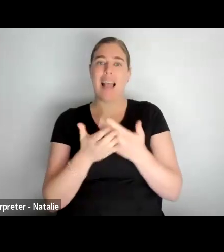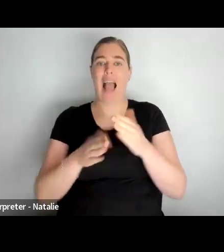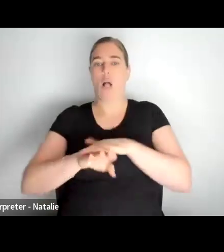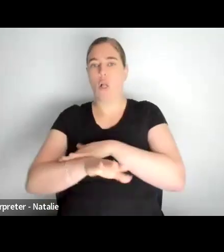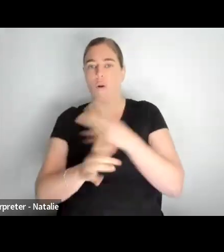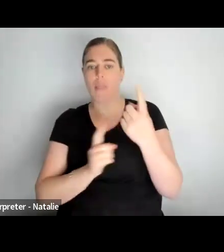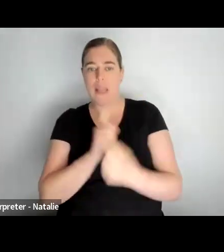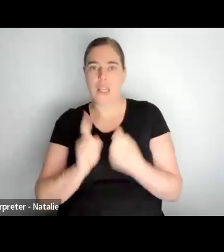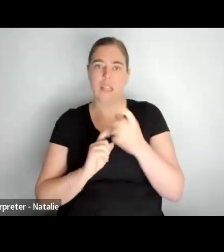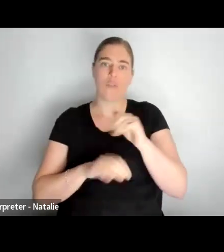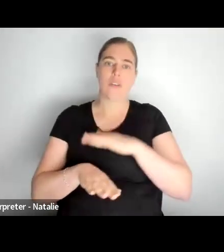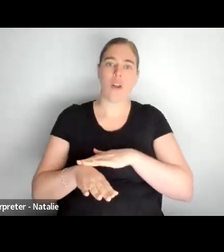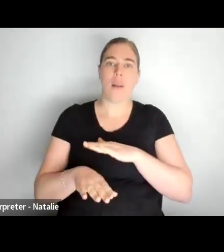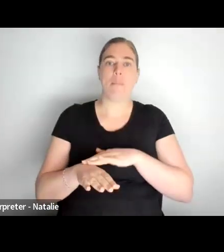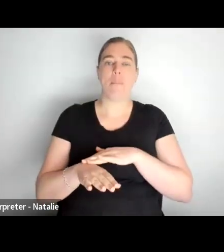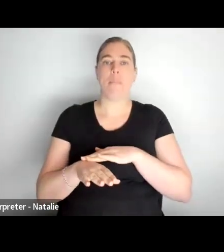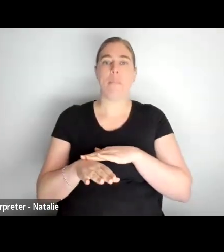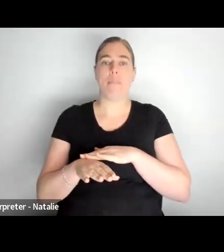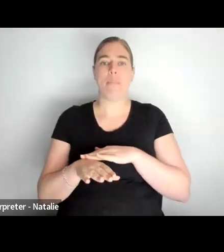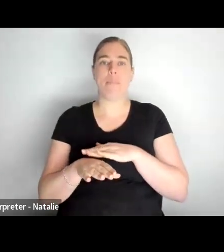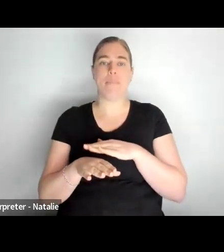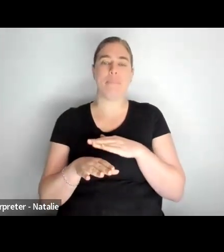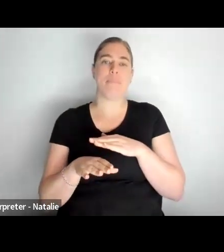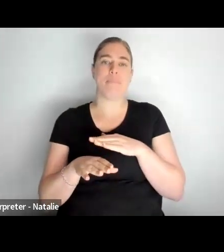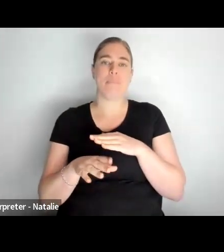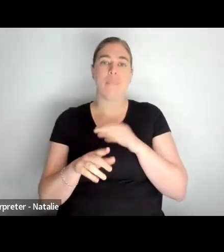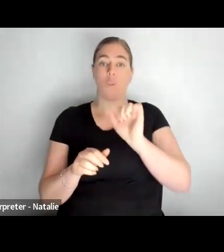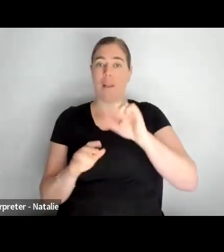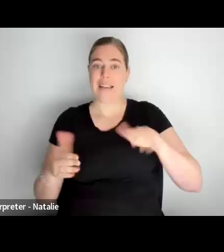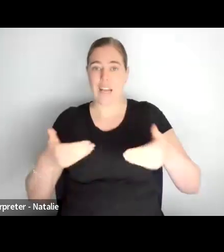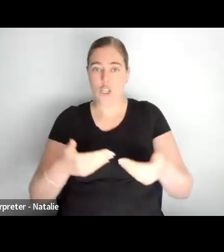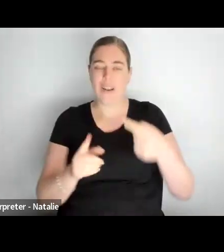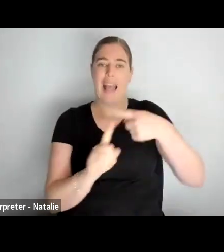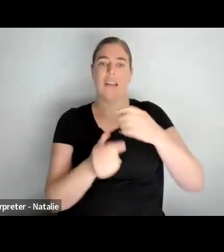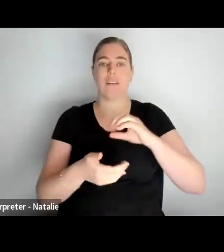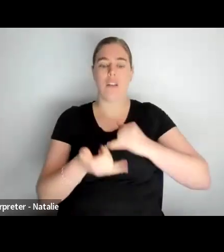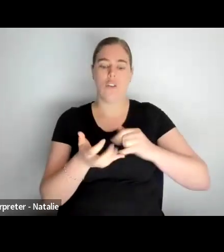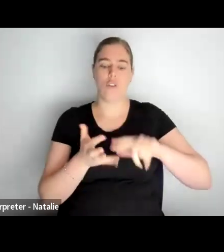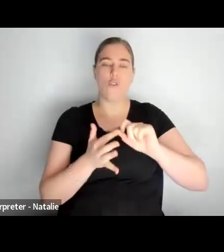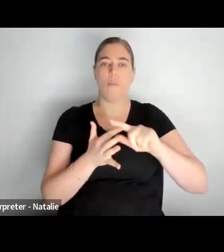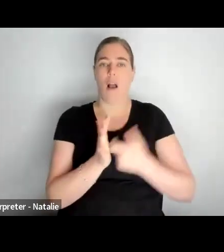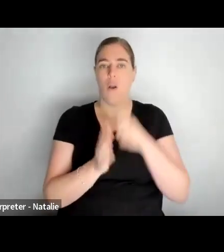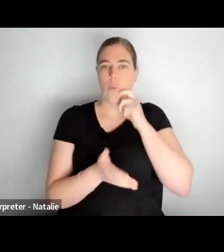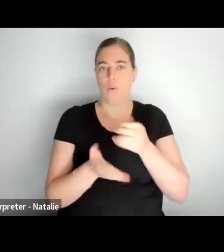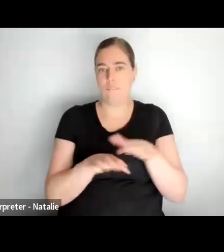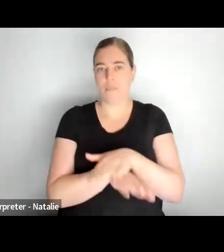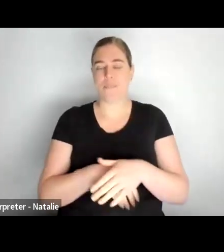your time in part of the induction, and you will be paid superannuation as well.